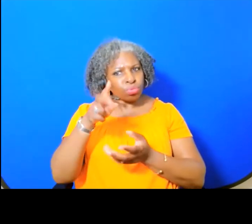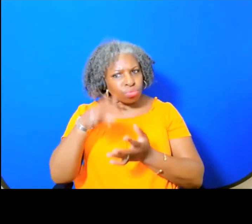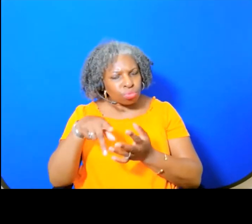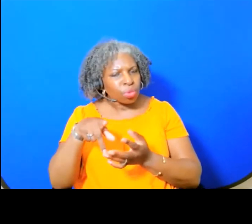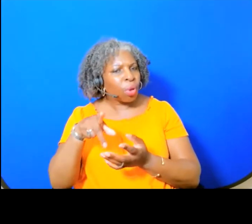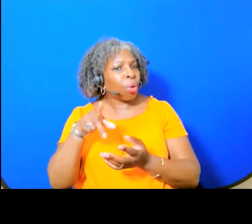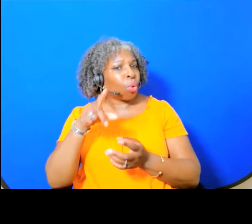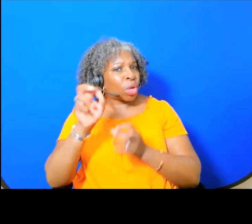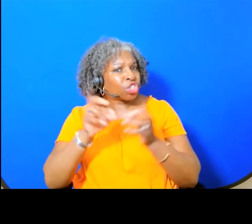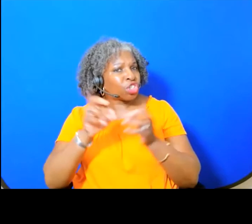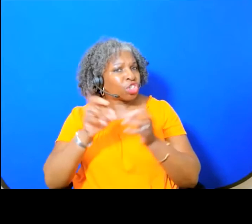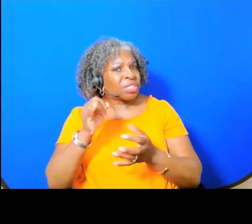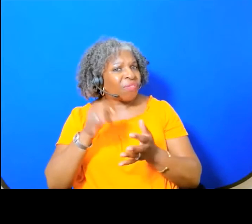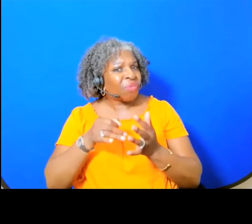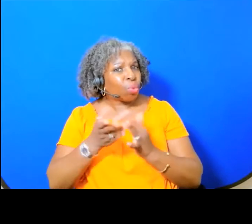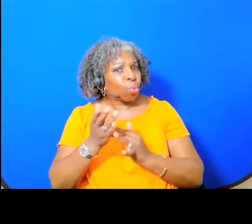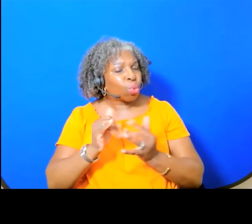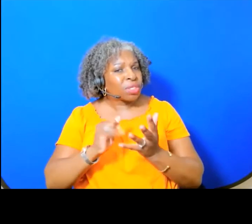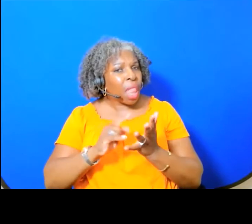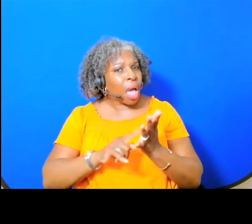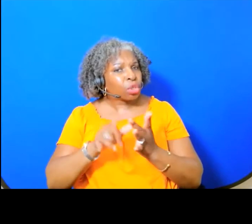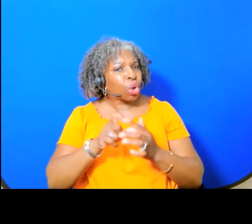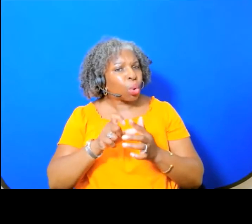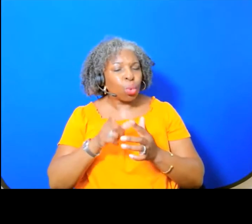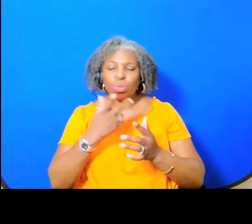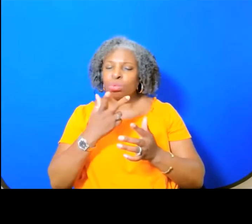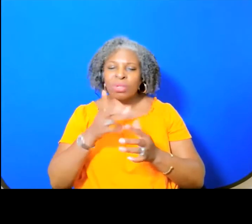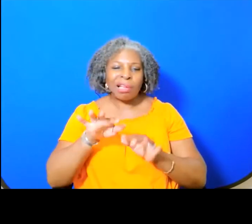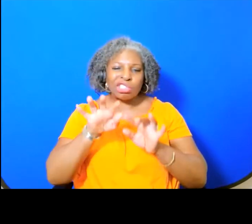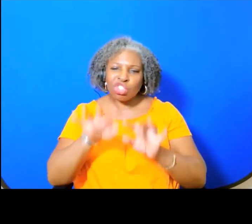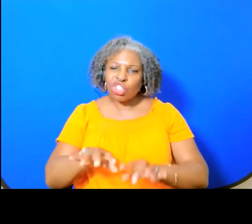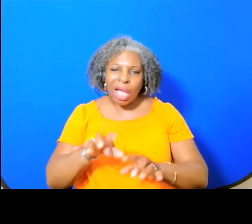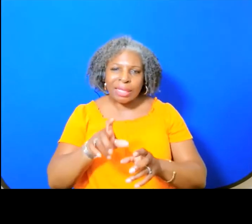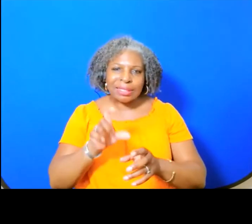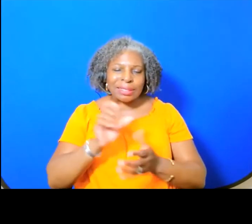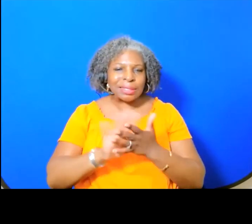and not from the chat function. Please do post any questions that you